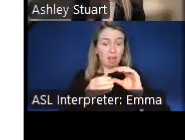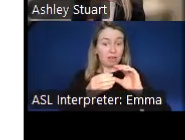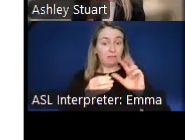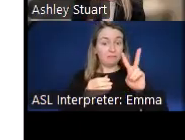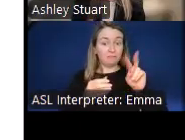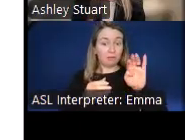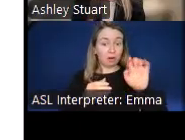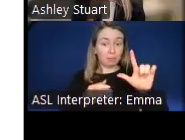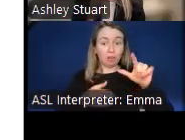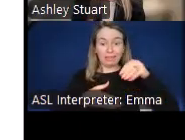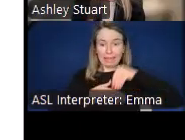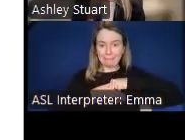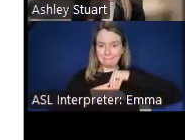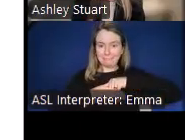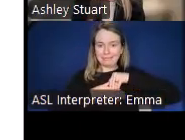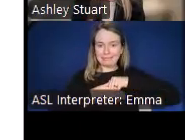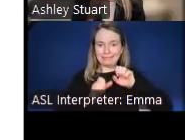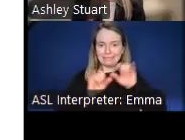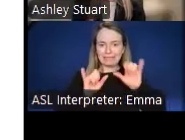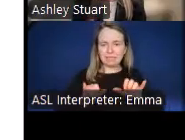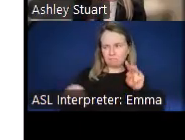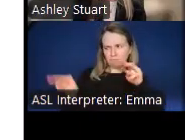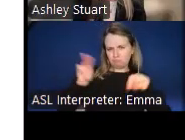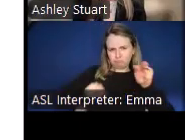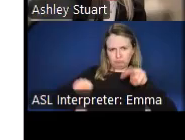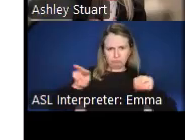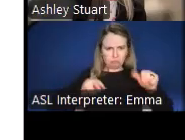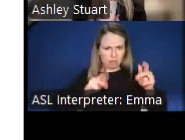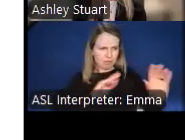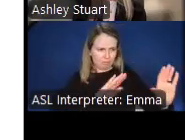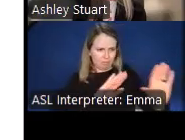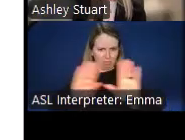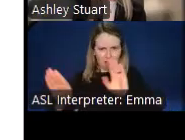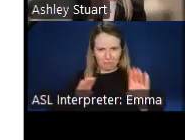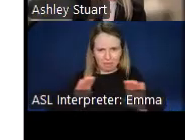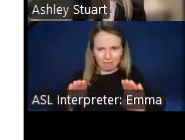tracking, tracking others behaviors. But it's not the same